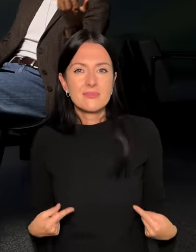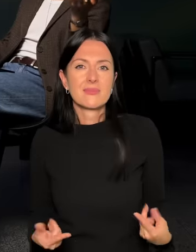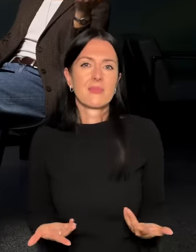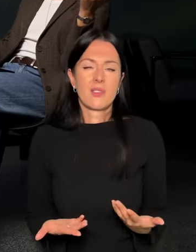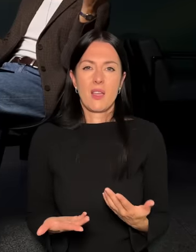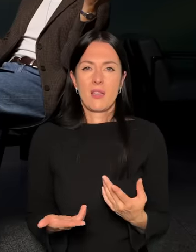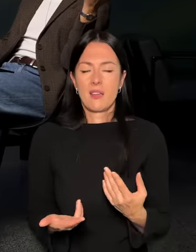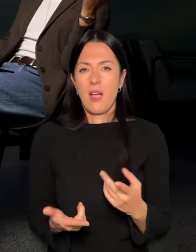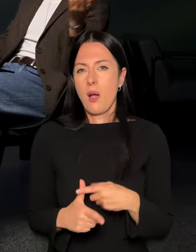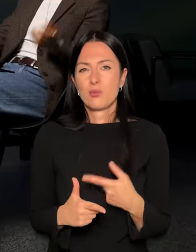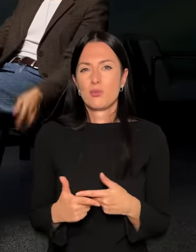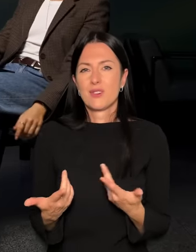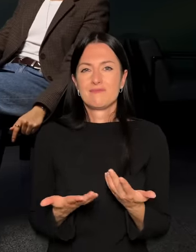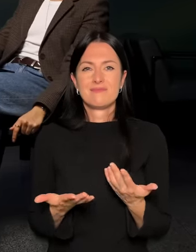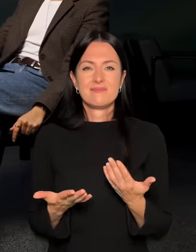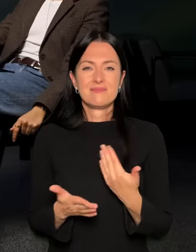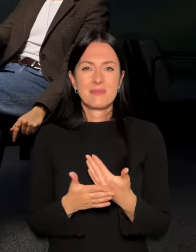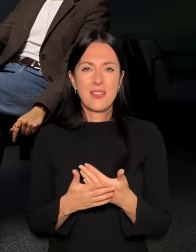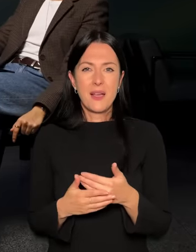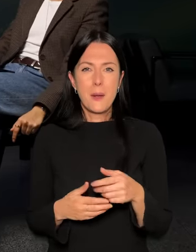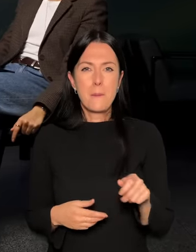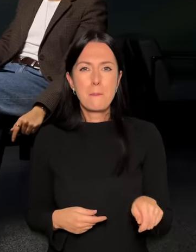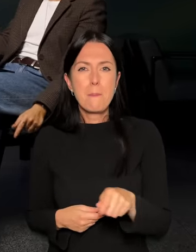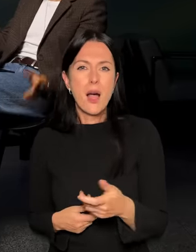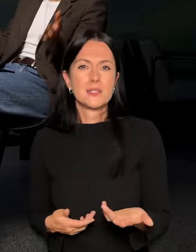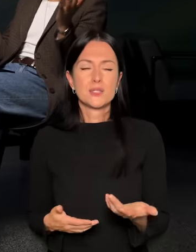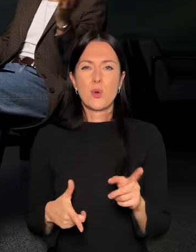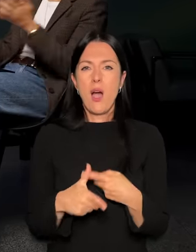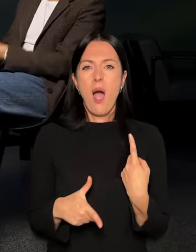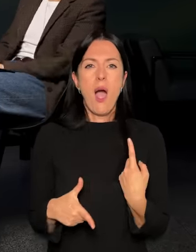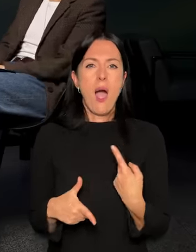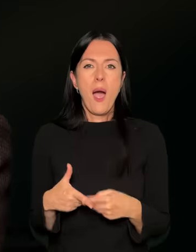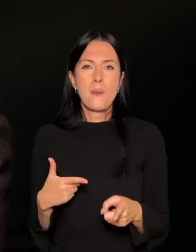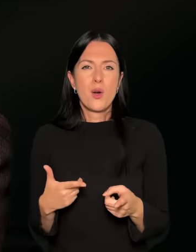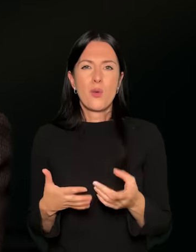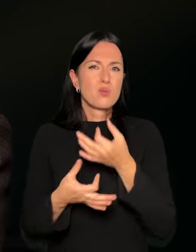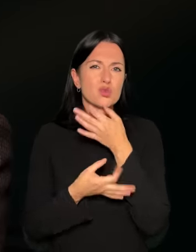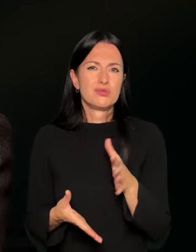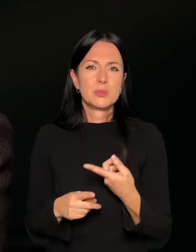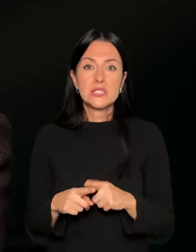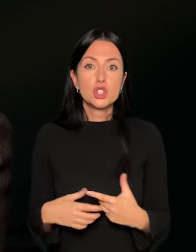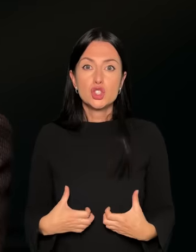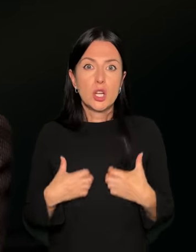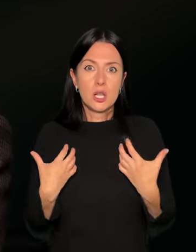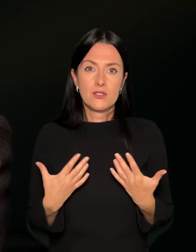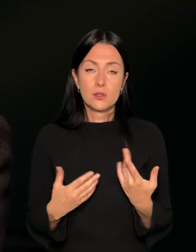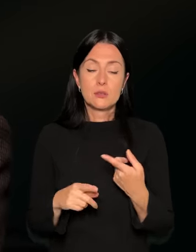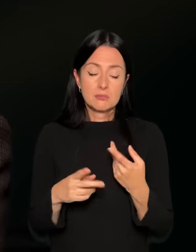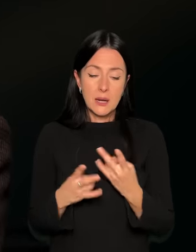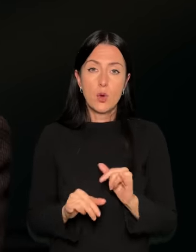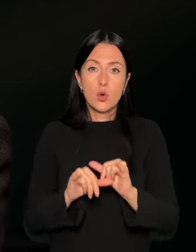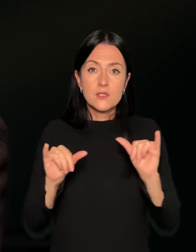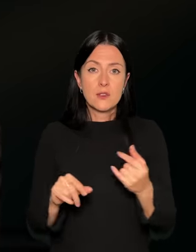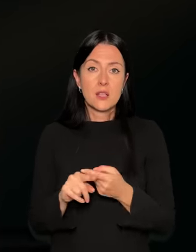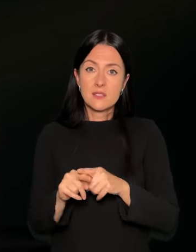or crutches, well, anything. It's absolutely terrible, so we need to develop in this direction.